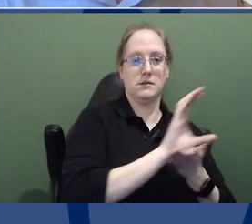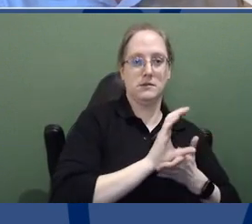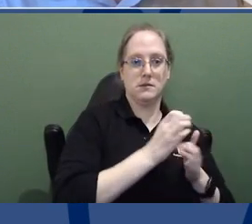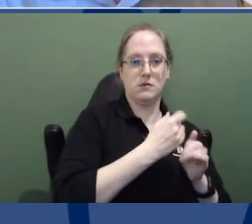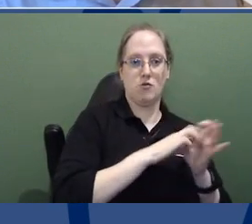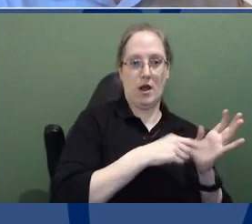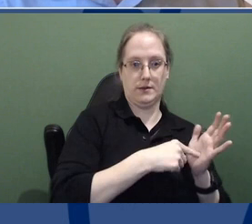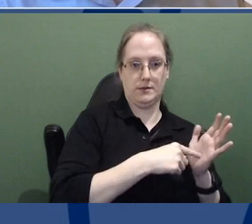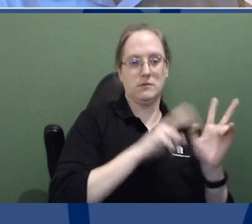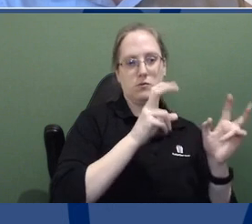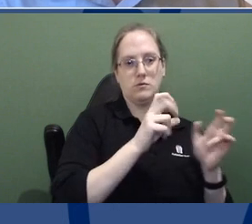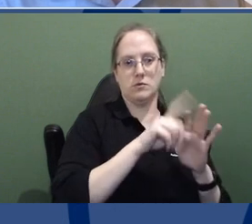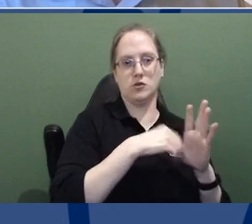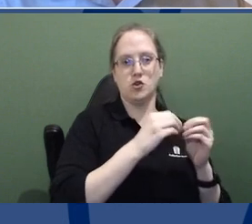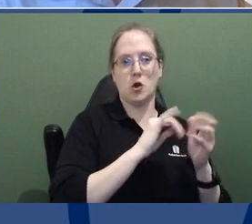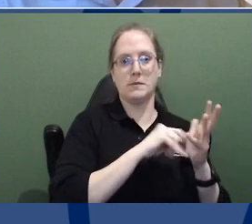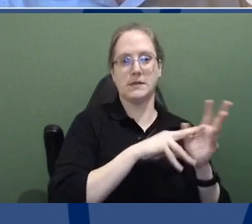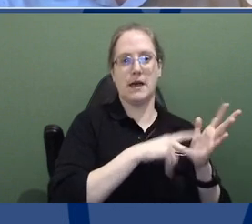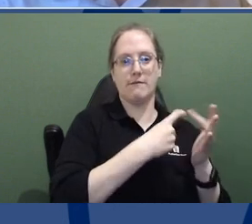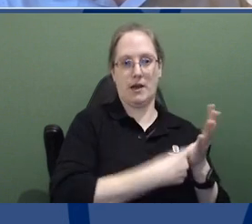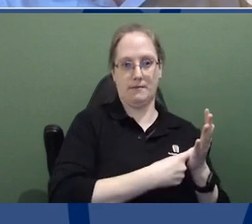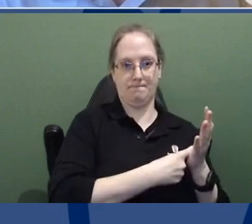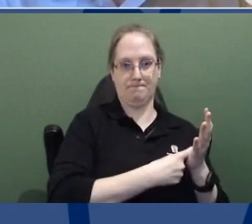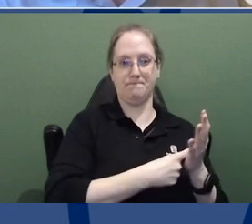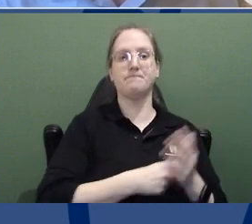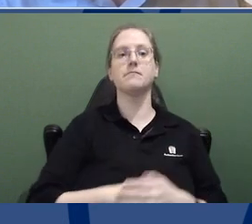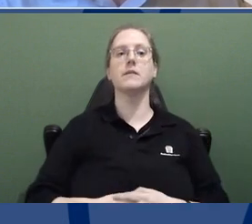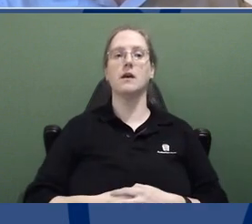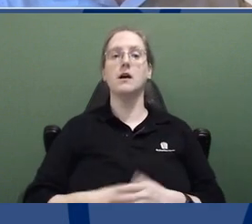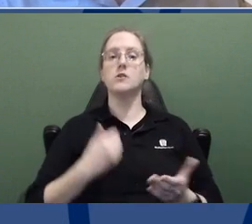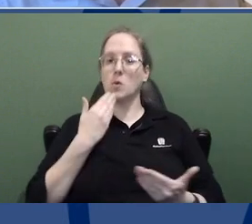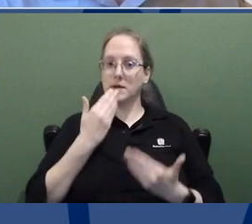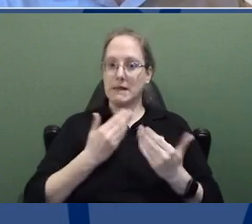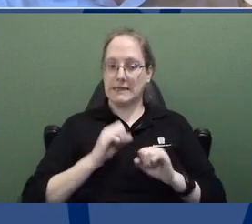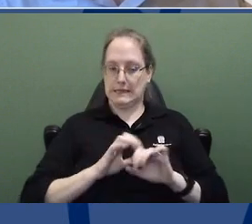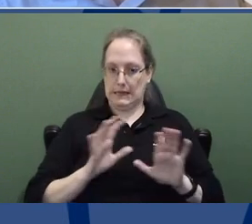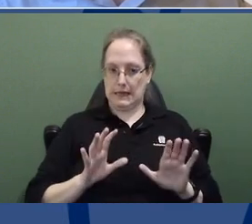And this division between individuals and businesses becomes even more acute when we